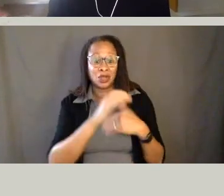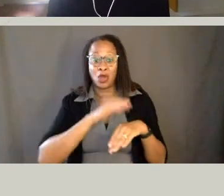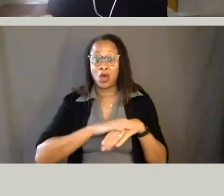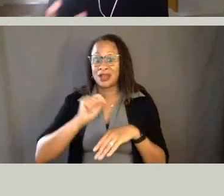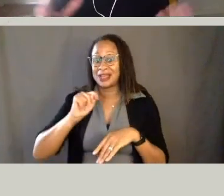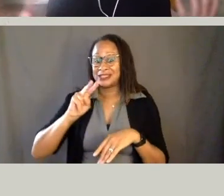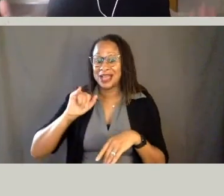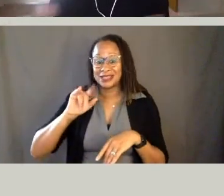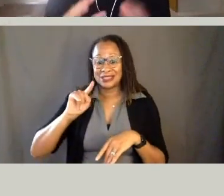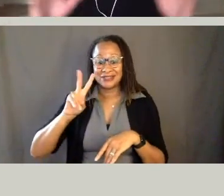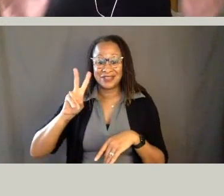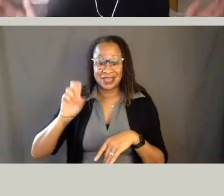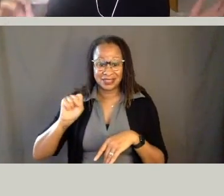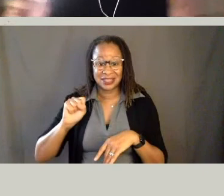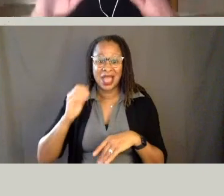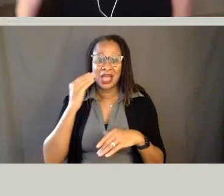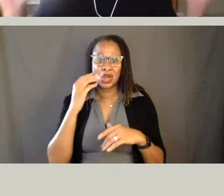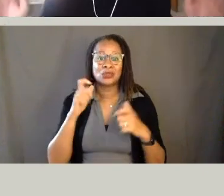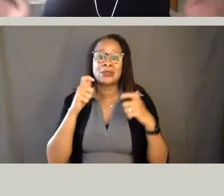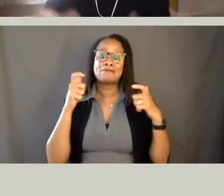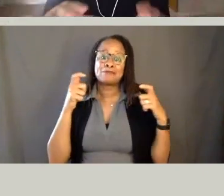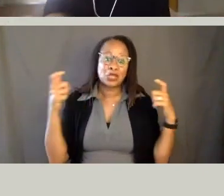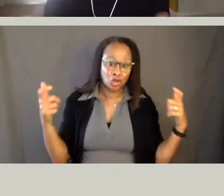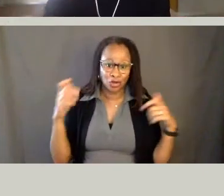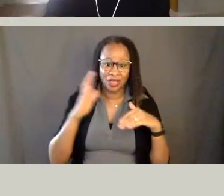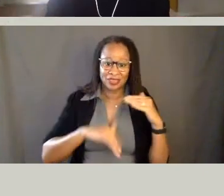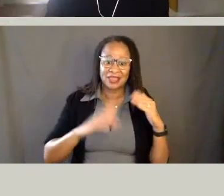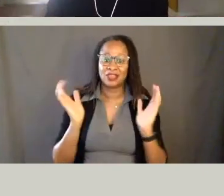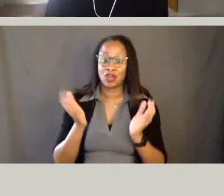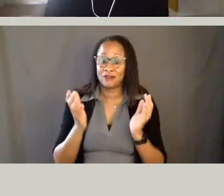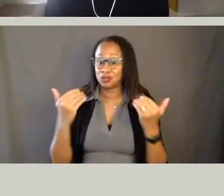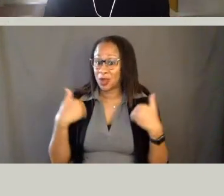And I know this is kind of bigger than just the conversation we're having now,